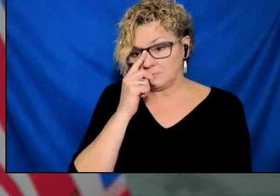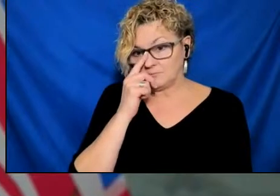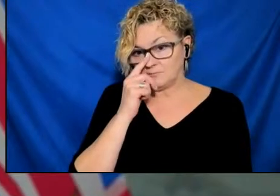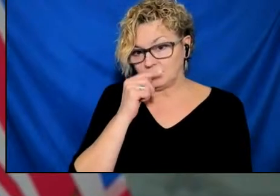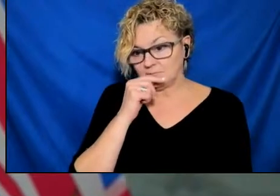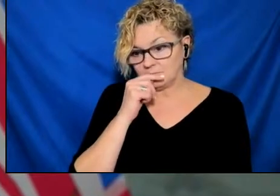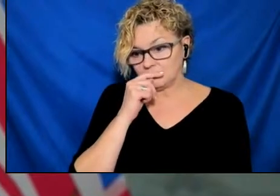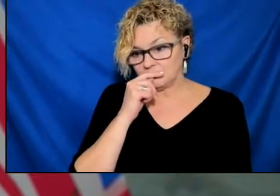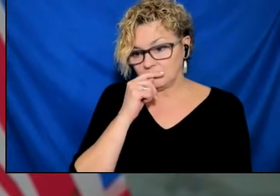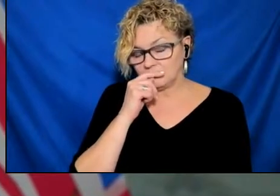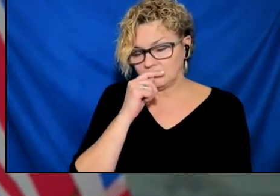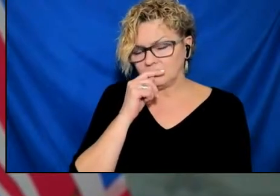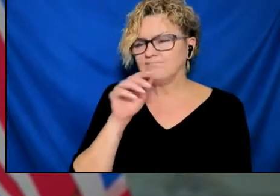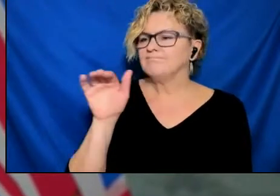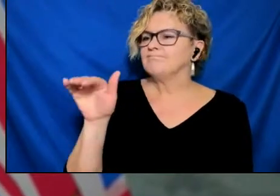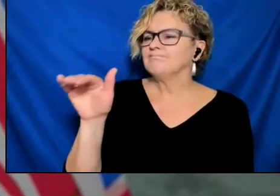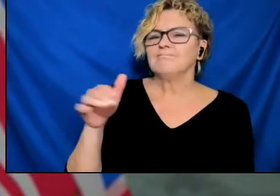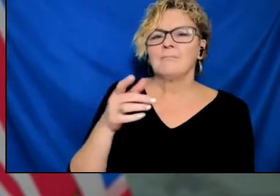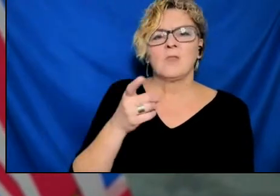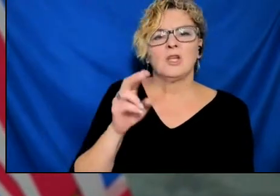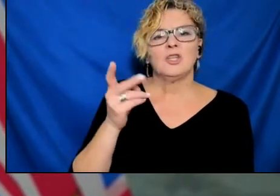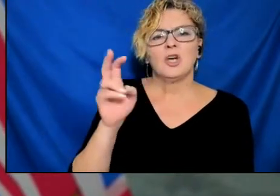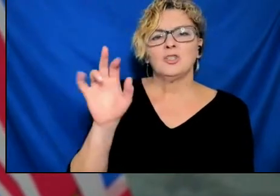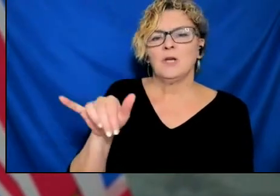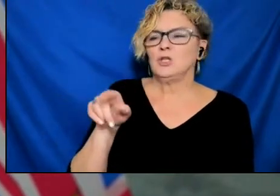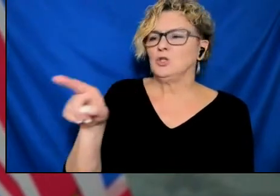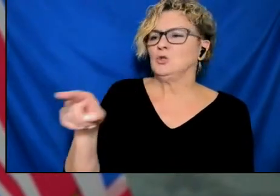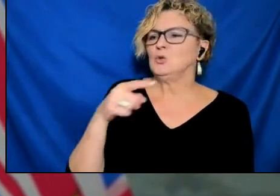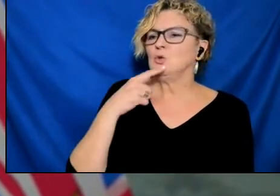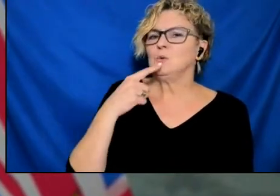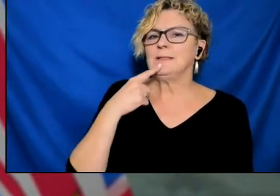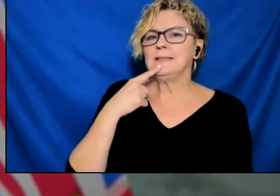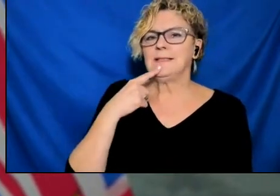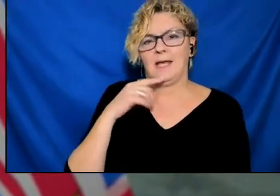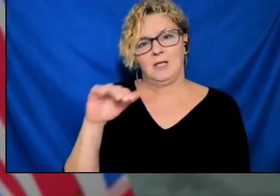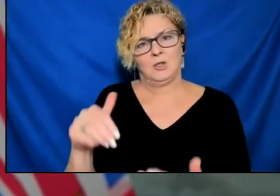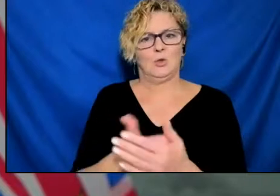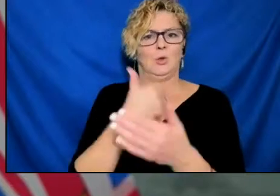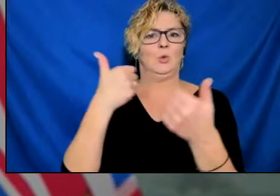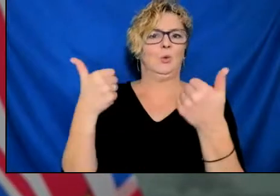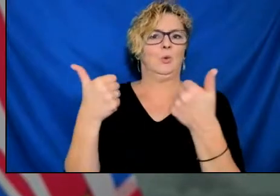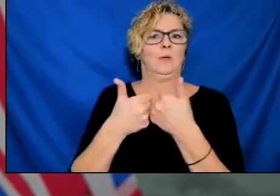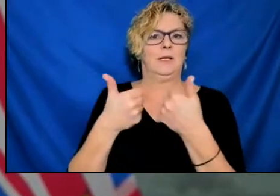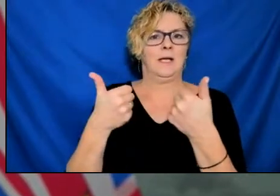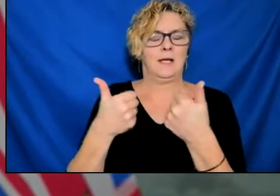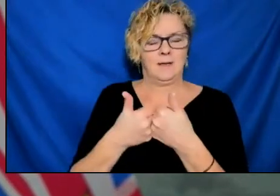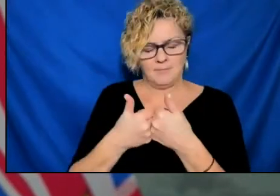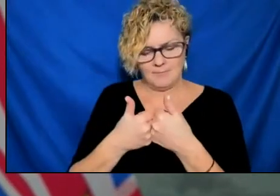Thank you. Dr. Henry, you said it's a different theme that we're in